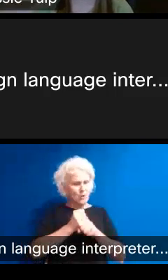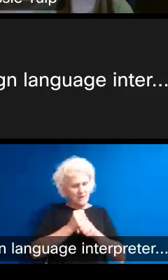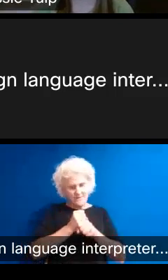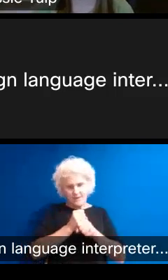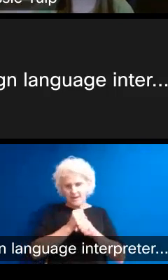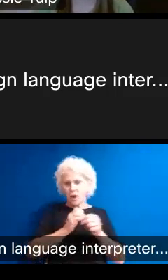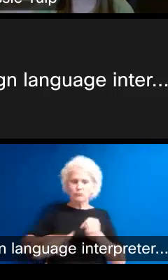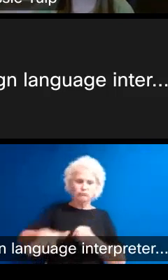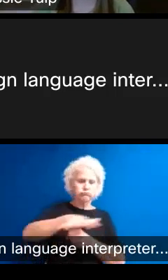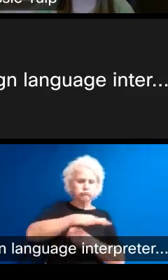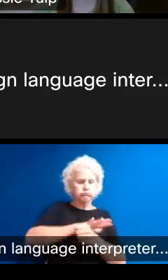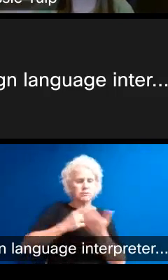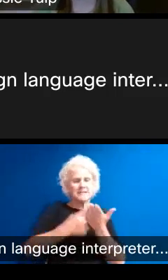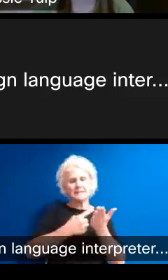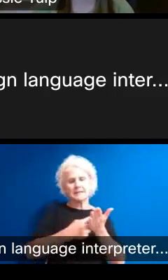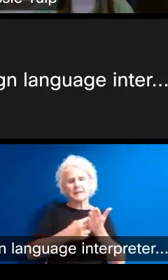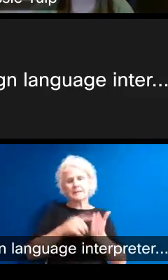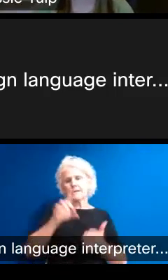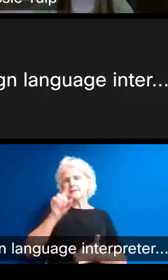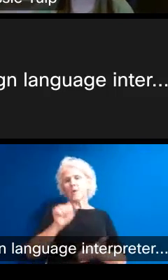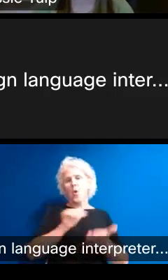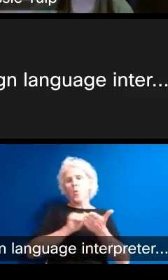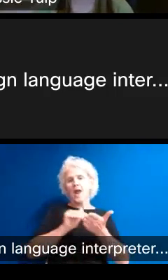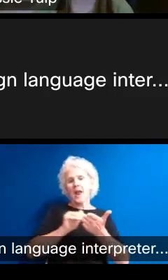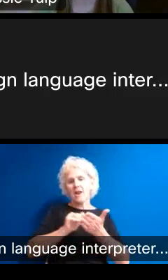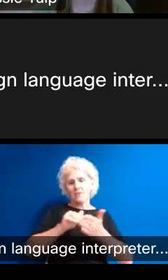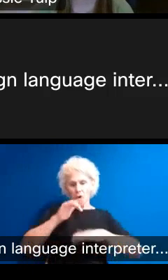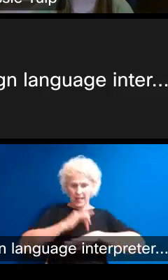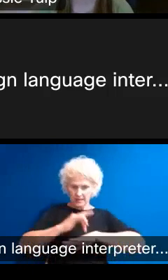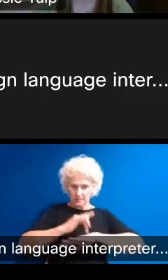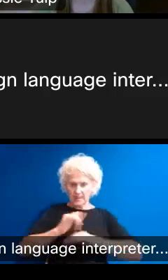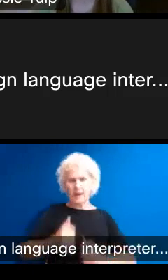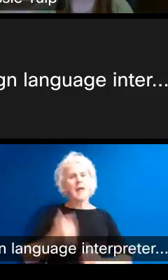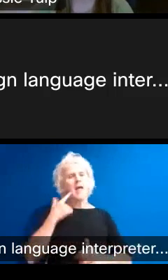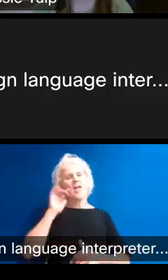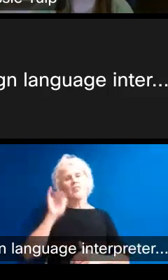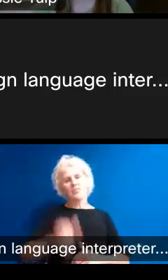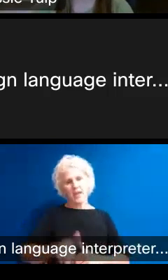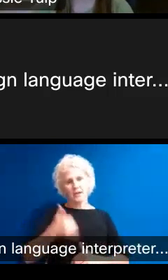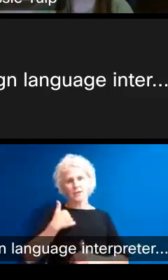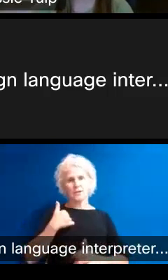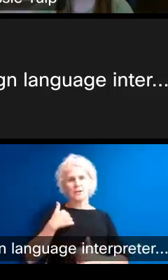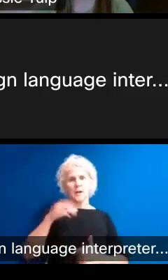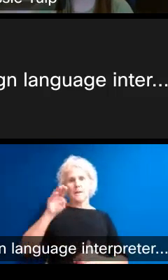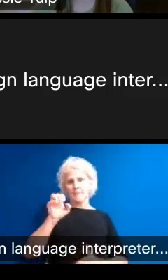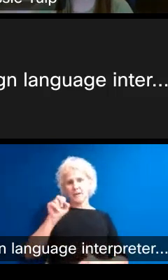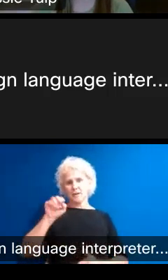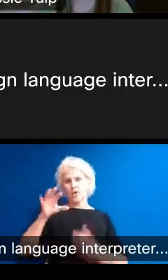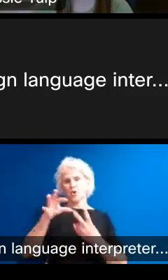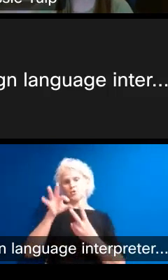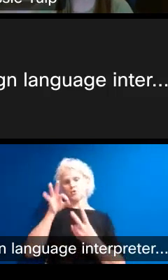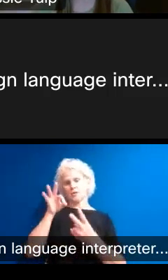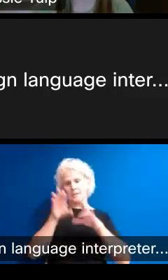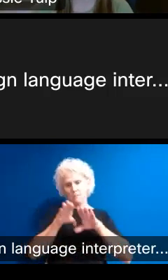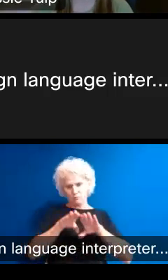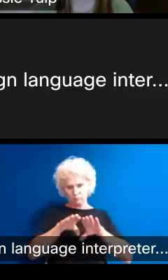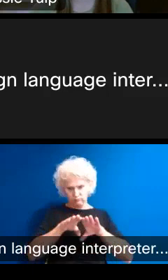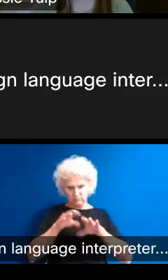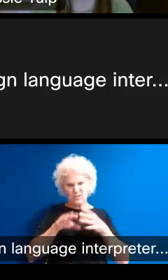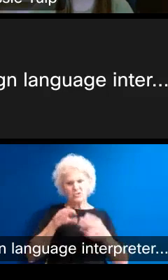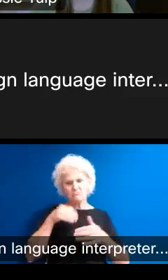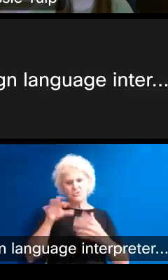disability waiver eligibility and MnCHOICES assessment process. Next slide please.